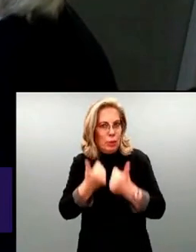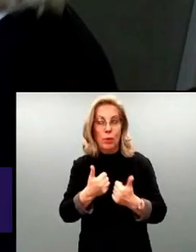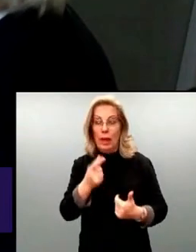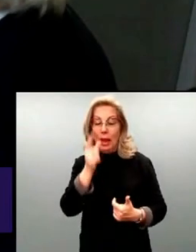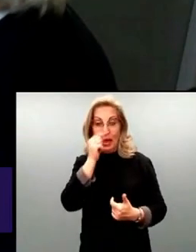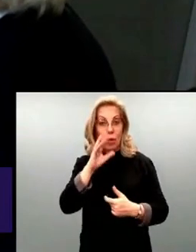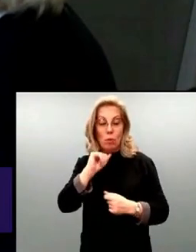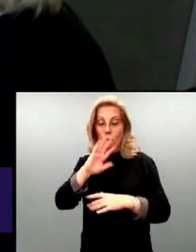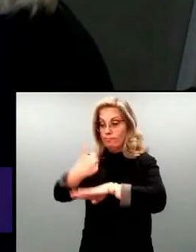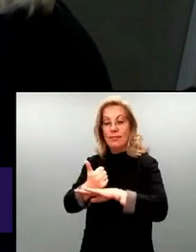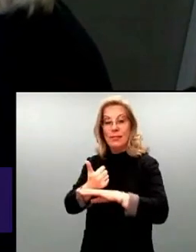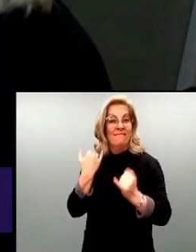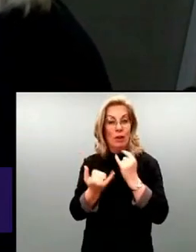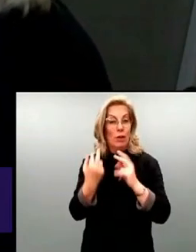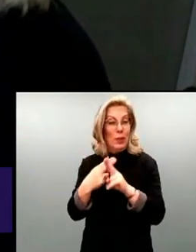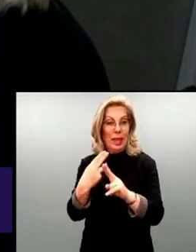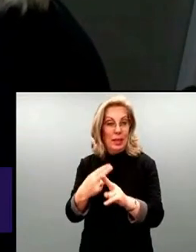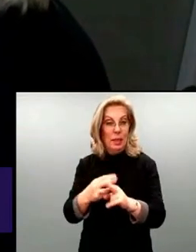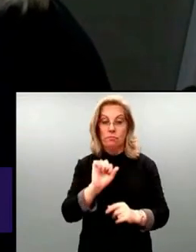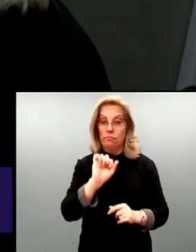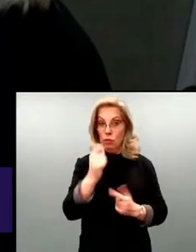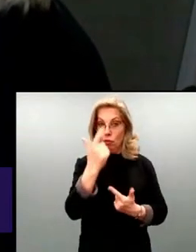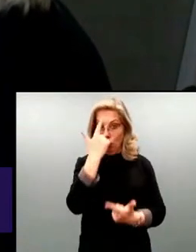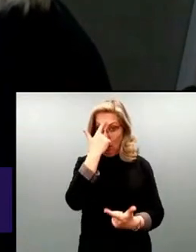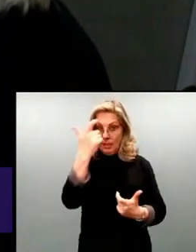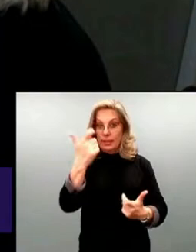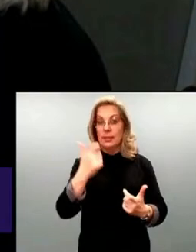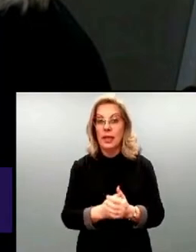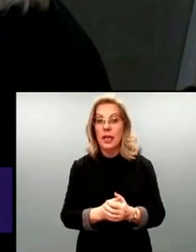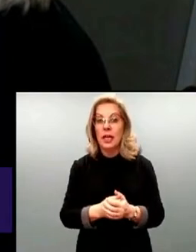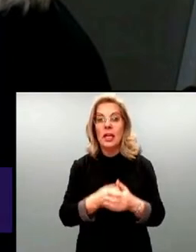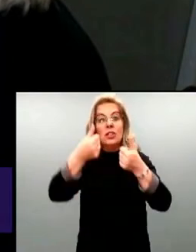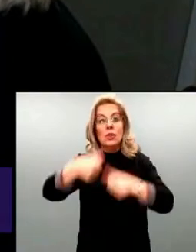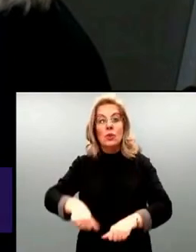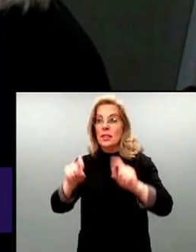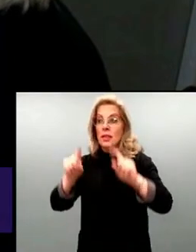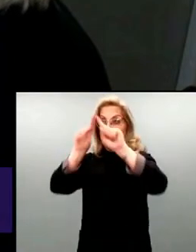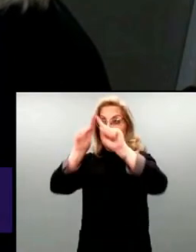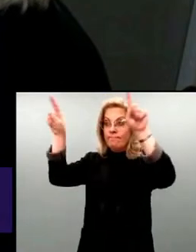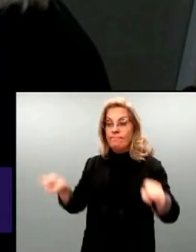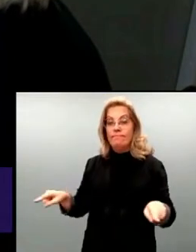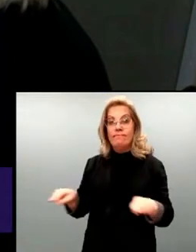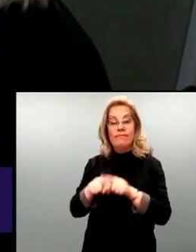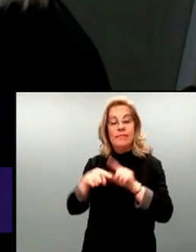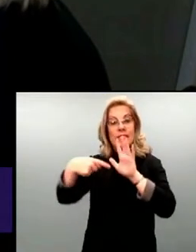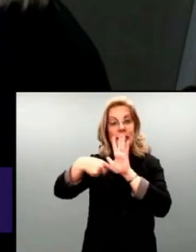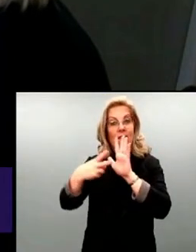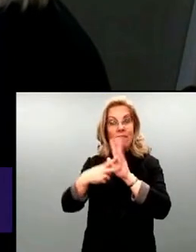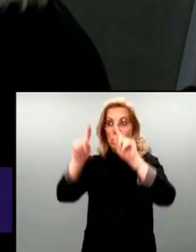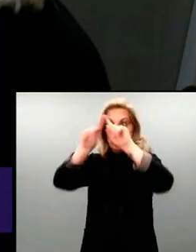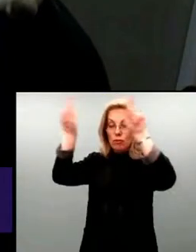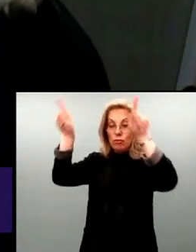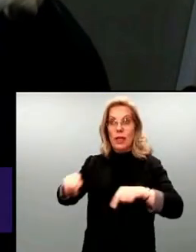quickly, and that's the use of television screens to explain prison protocols, public